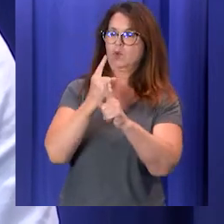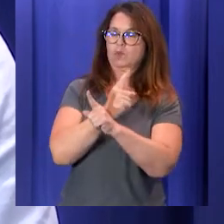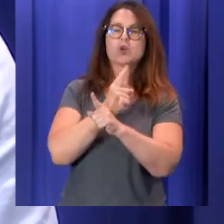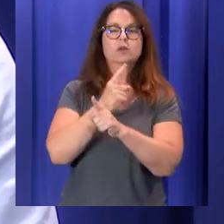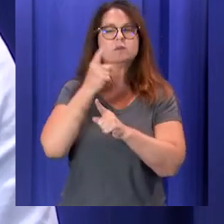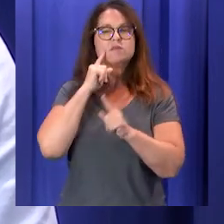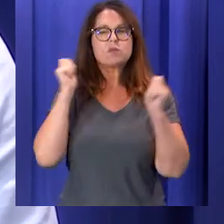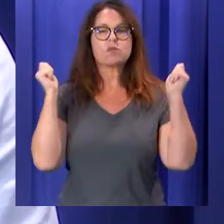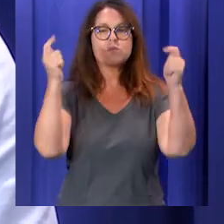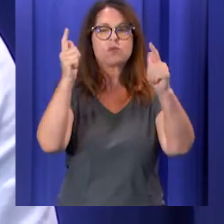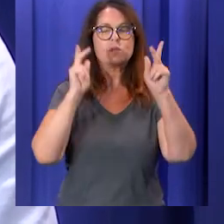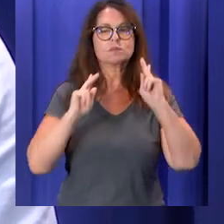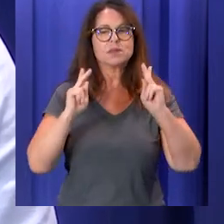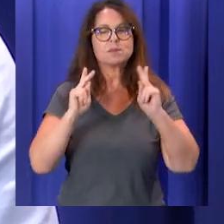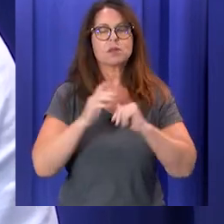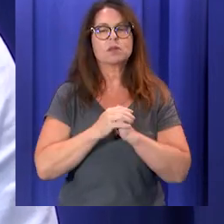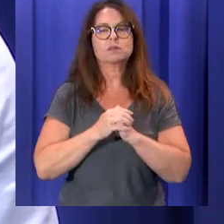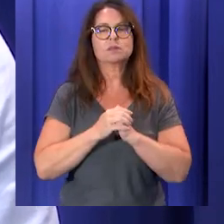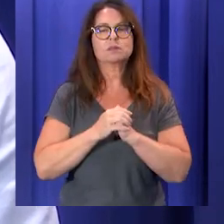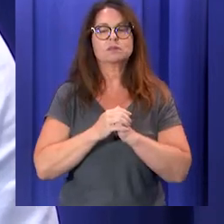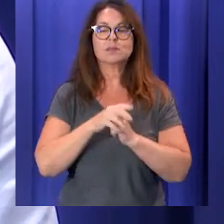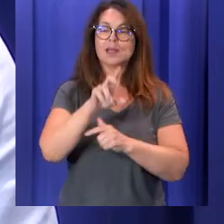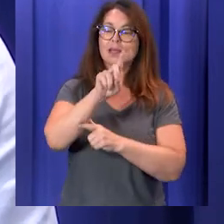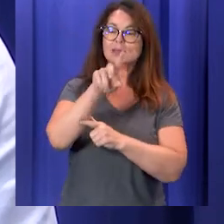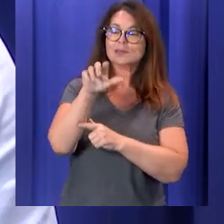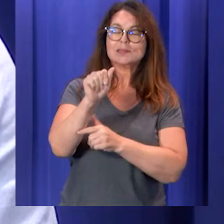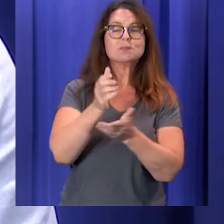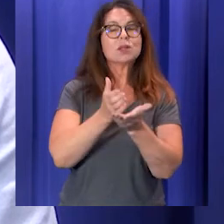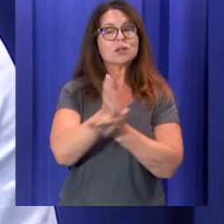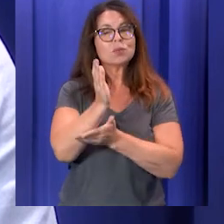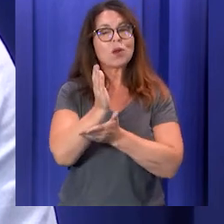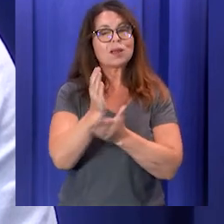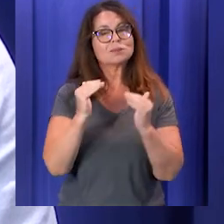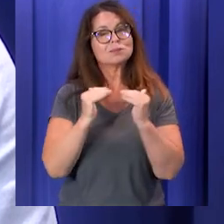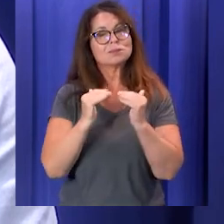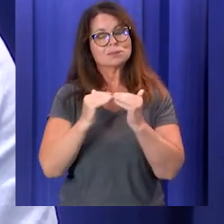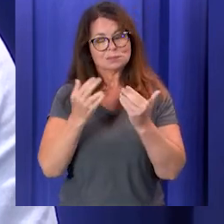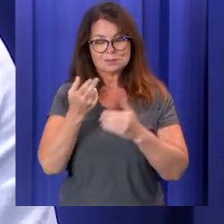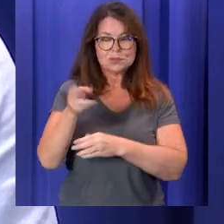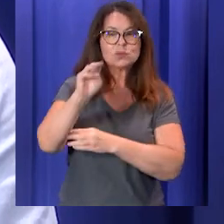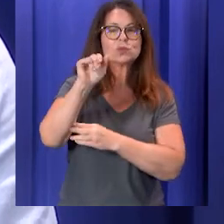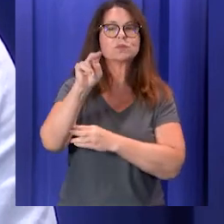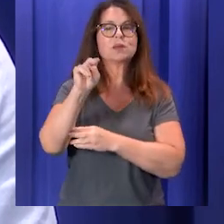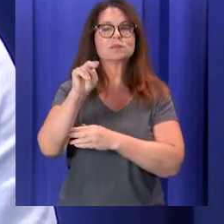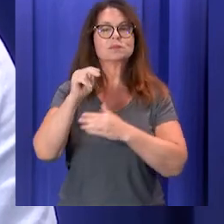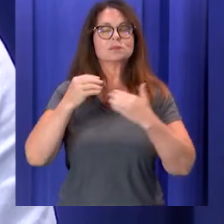disability rights are human rights, and our agency's responsibility is to advocate